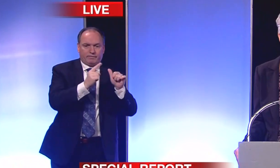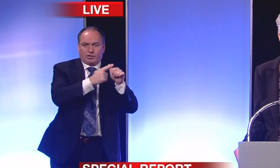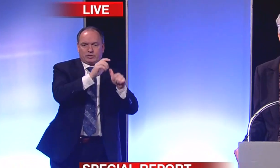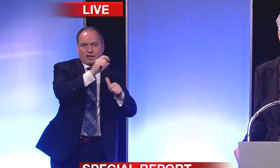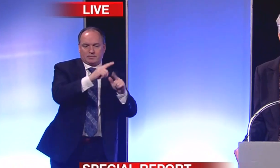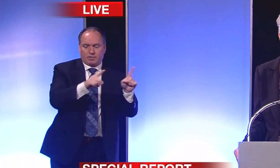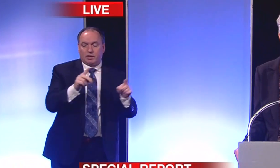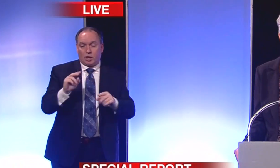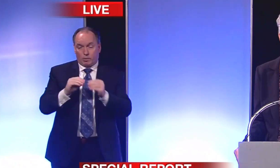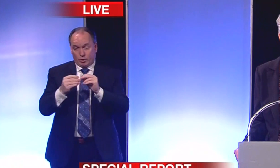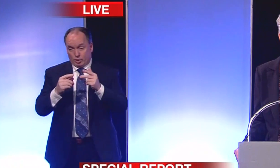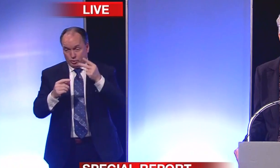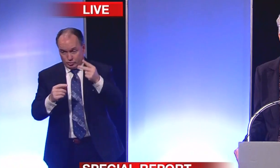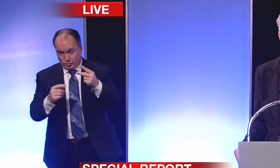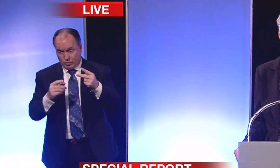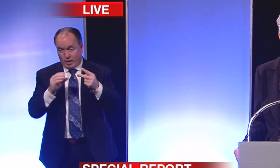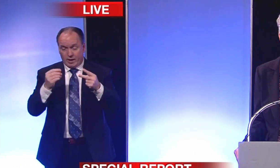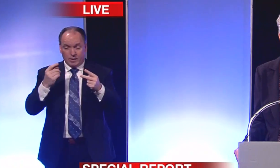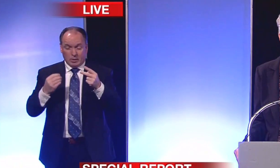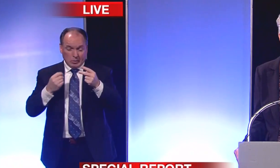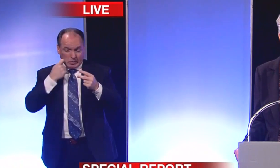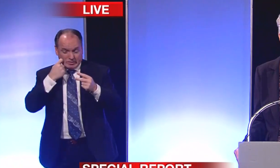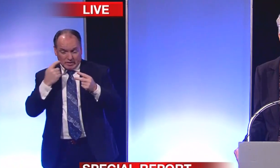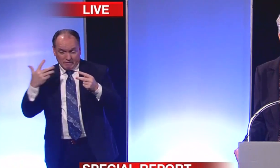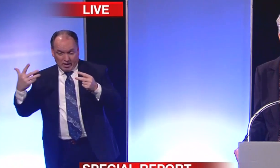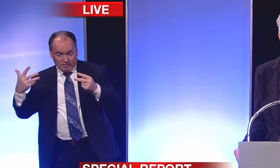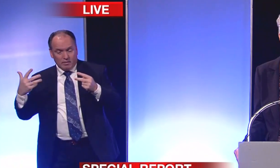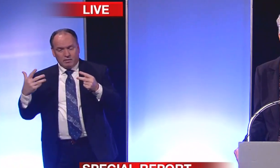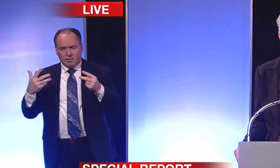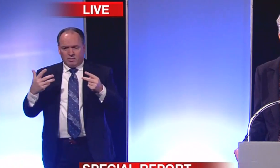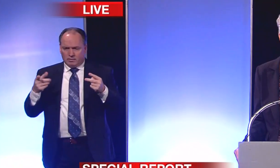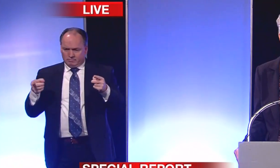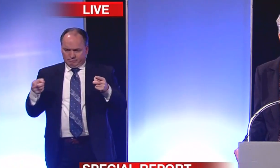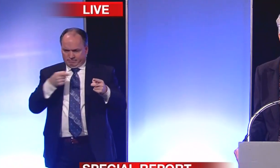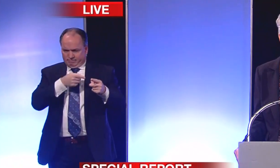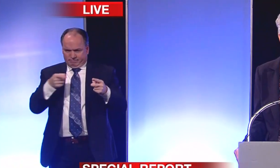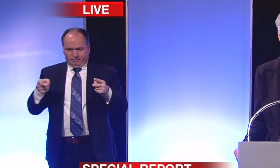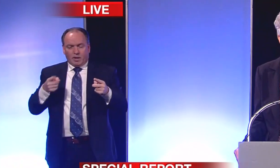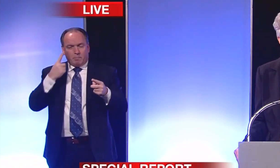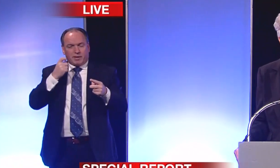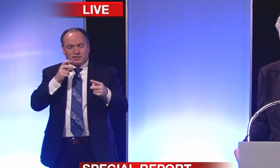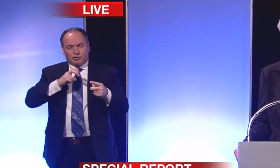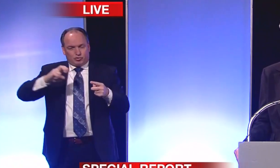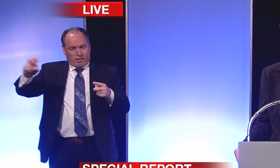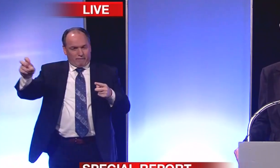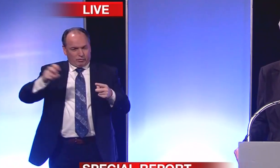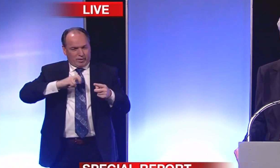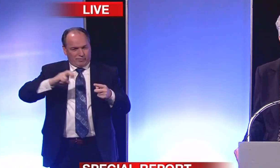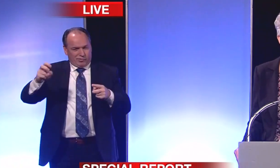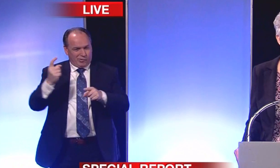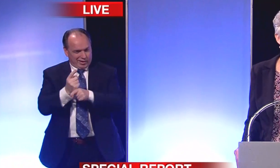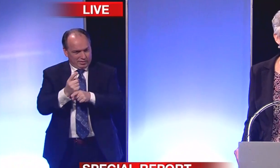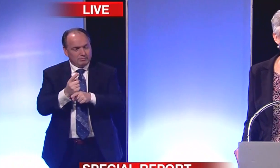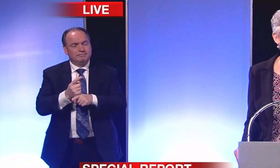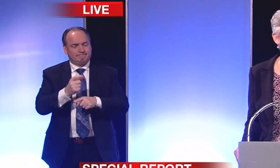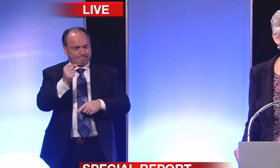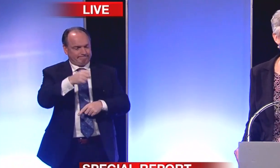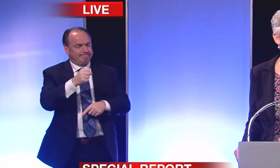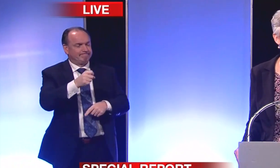CONTACT SPREAD. THE OTHER TWO, WHILE THE FIRST